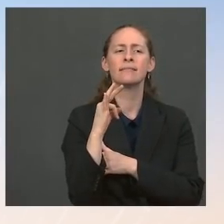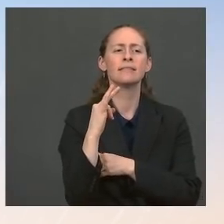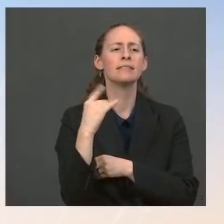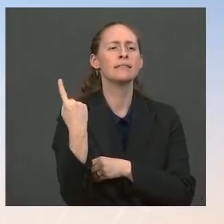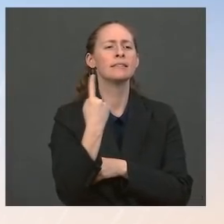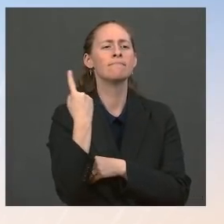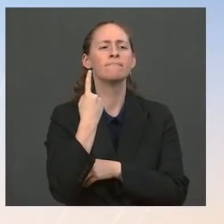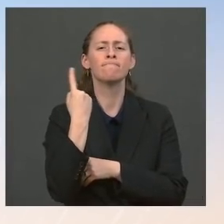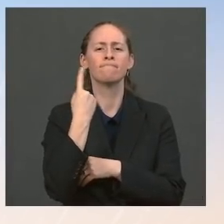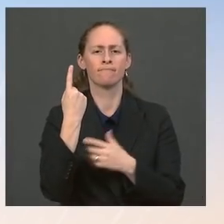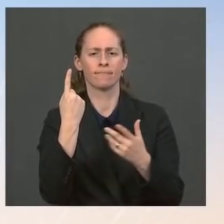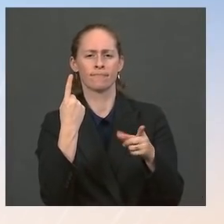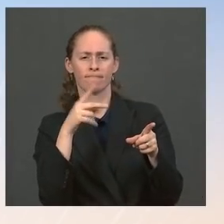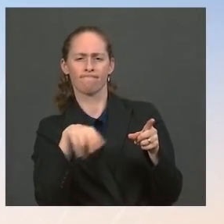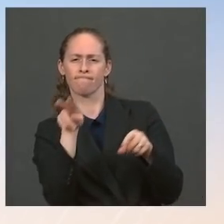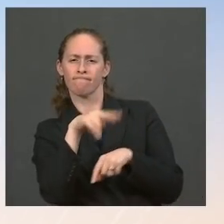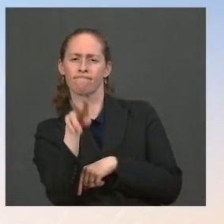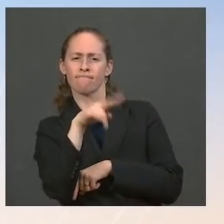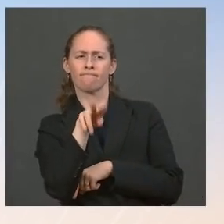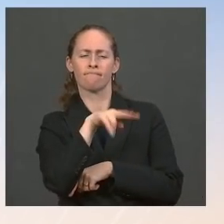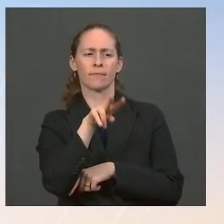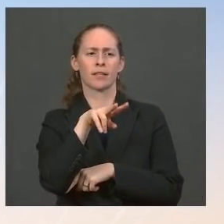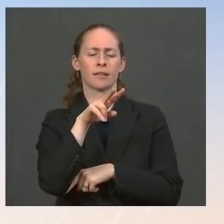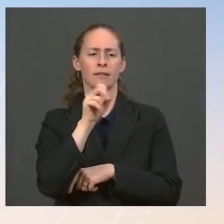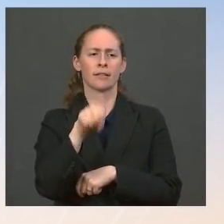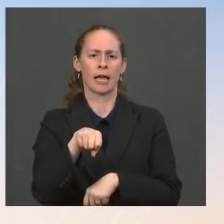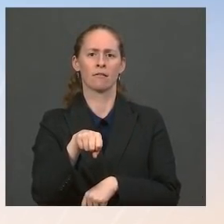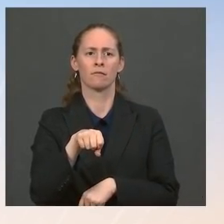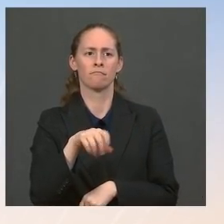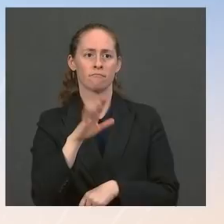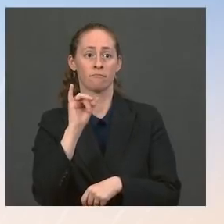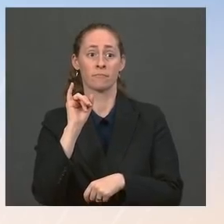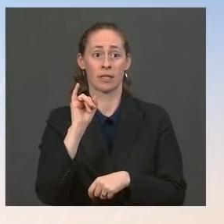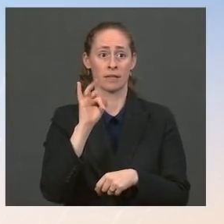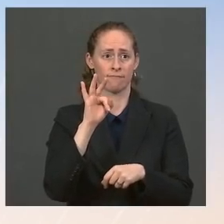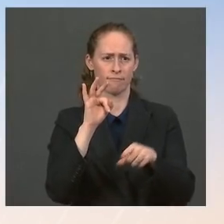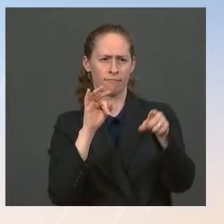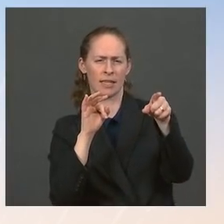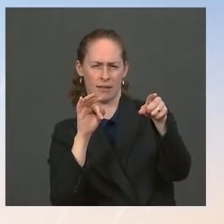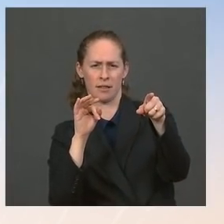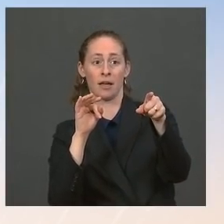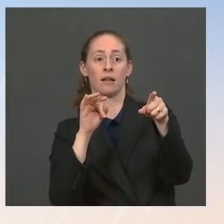and are able to place people in secondary screening, discern the facts,